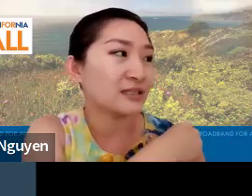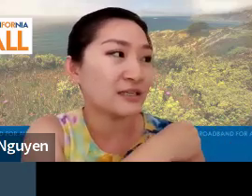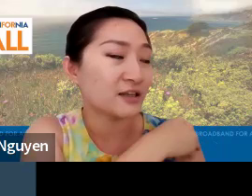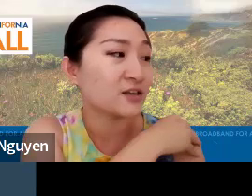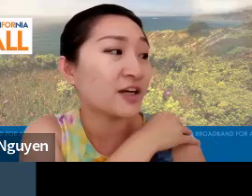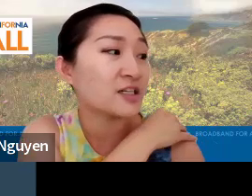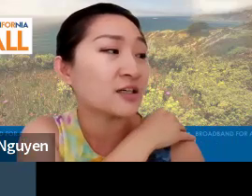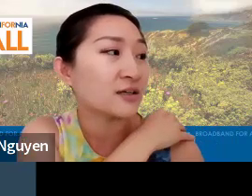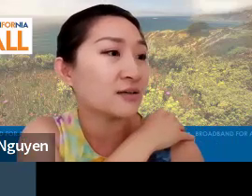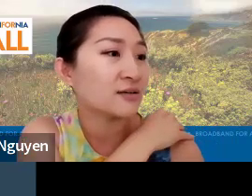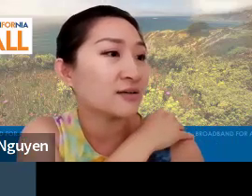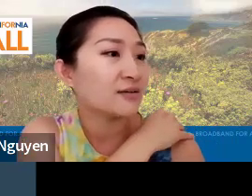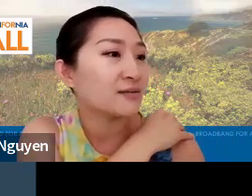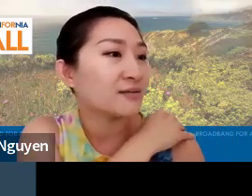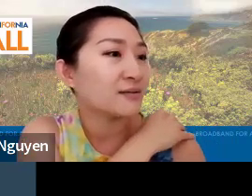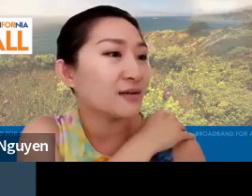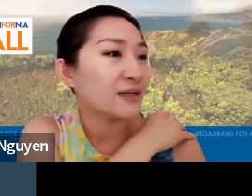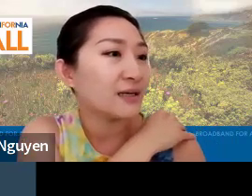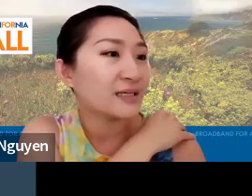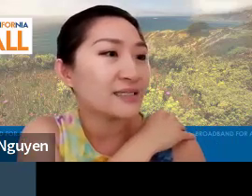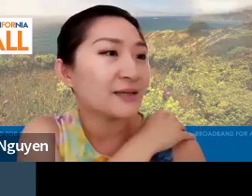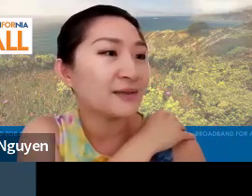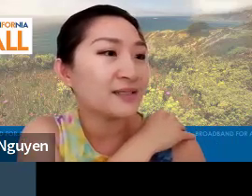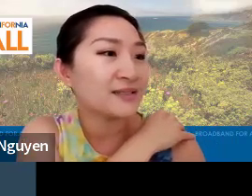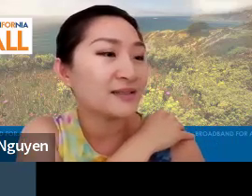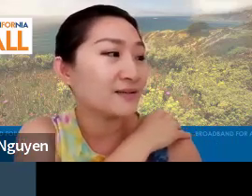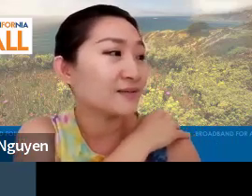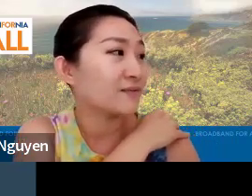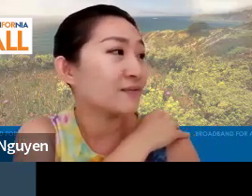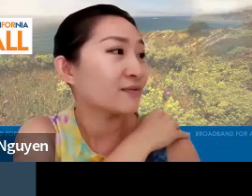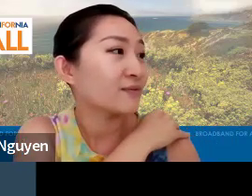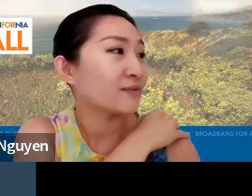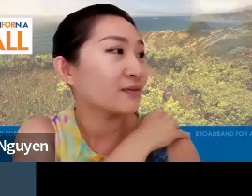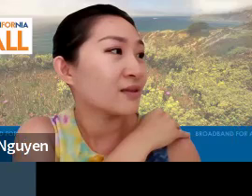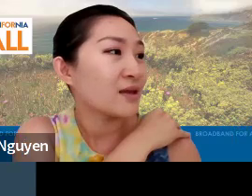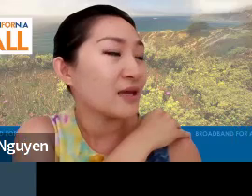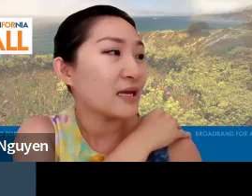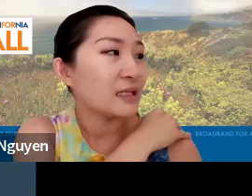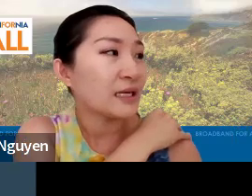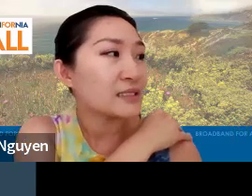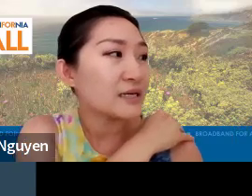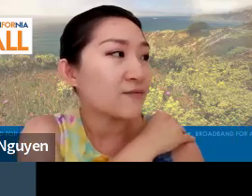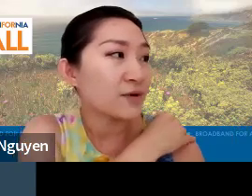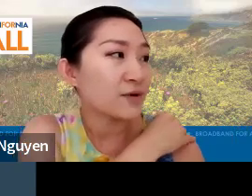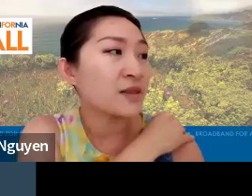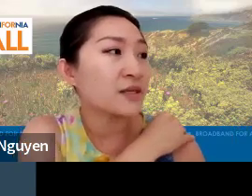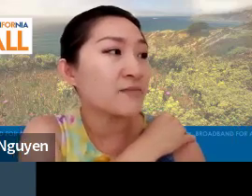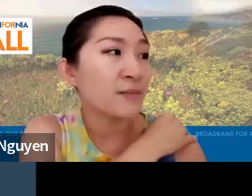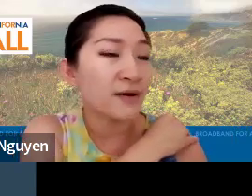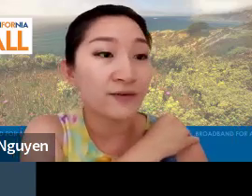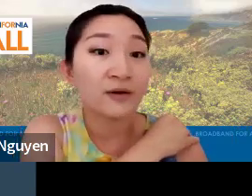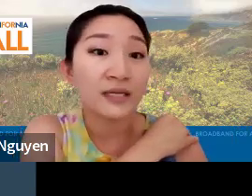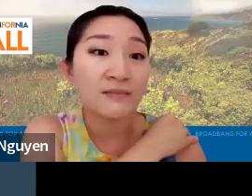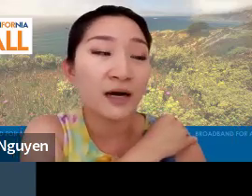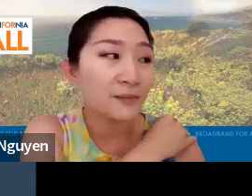this into consideration. Next slide, please. And lastly, for the monthly Broadband for All email